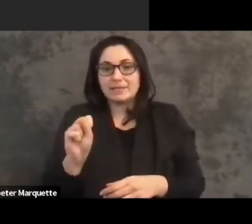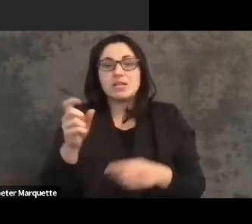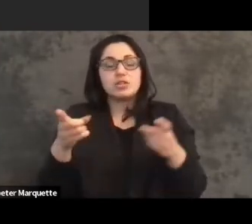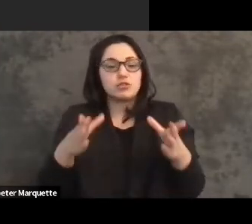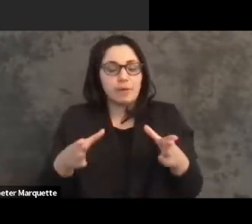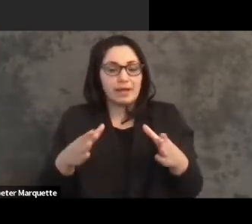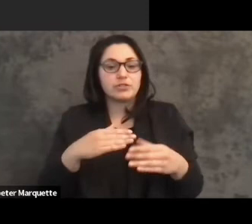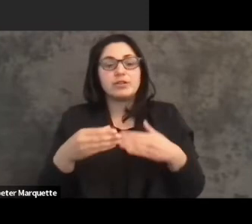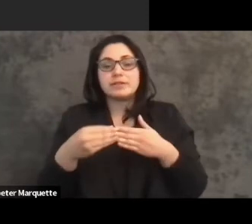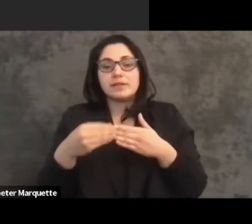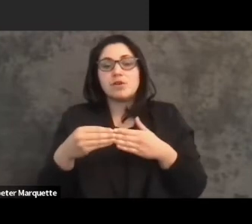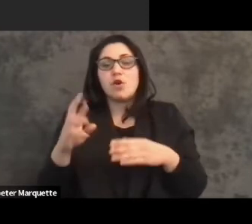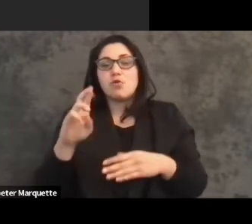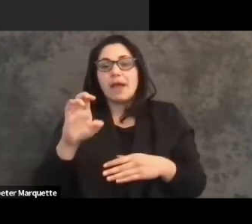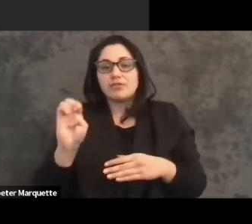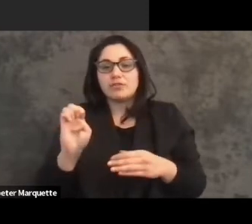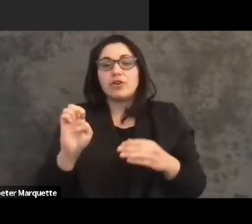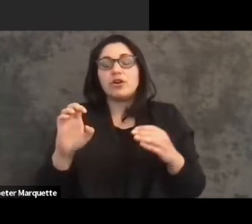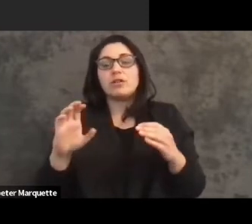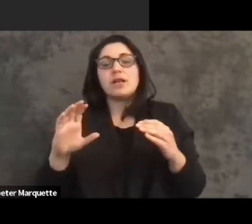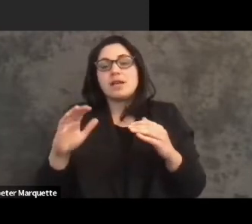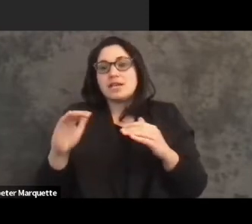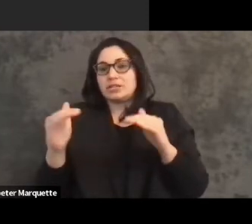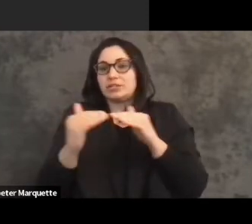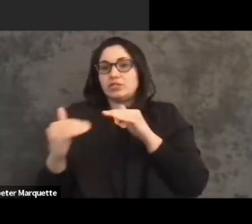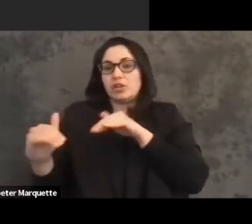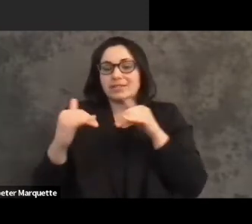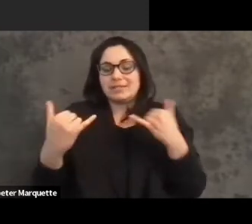director of Positive Women's Network USA and serves on the board of directors for AIDS